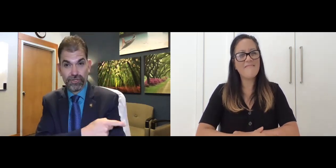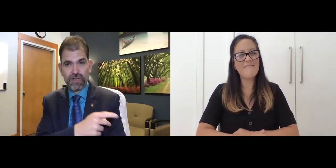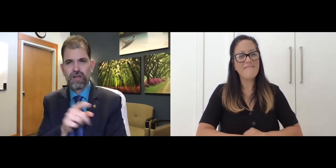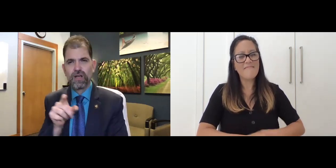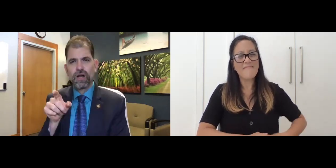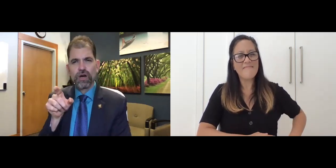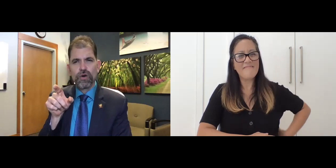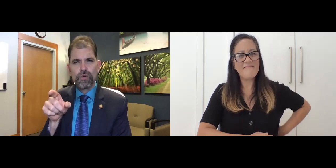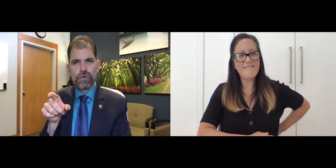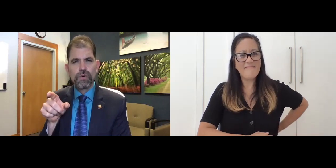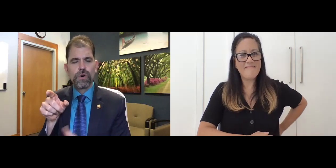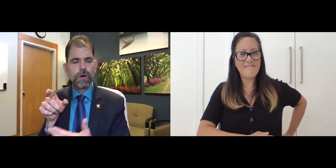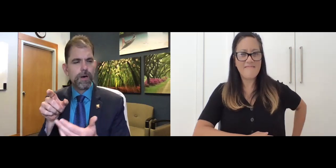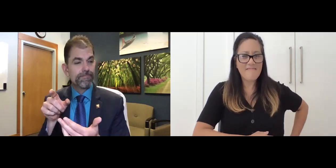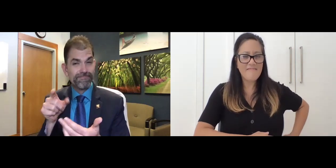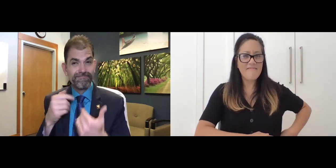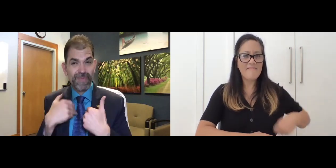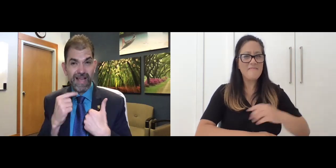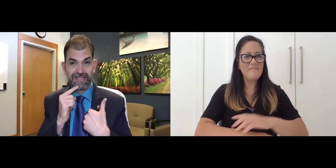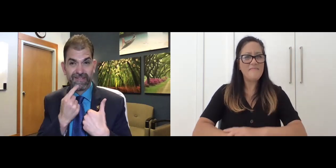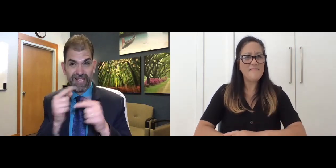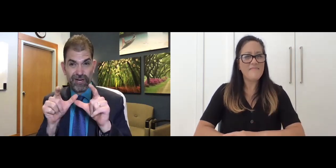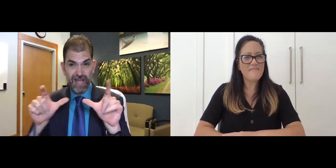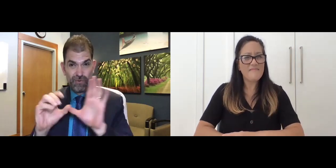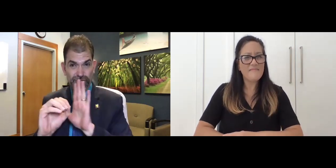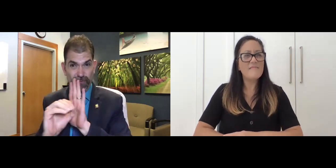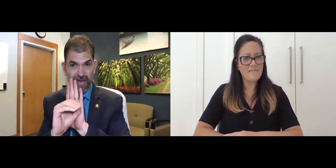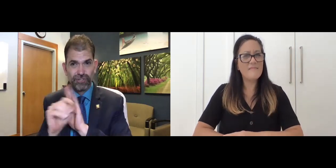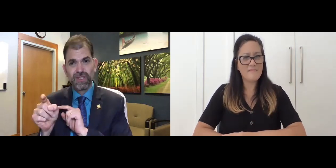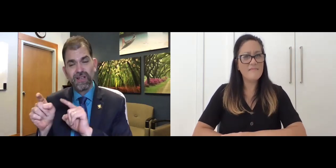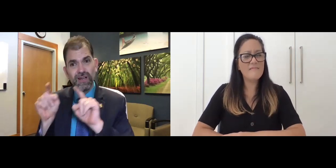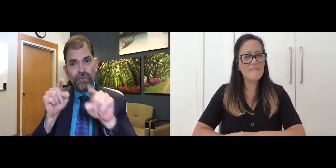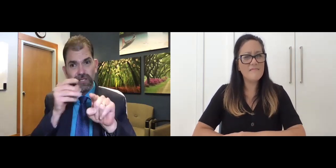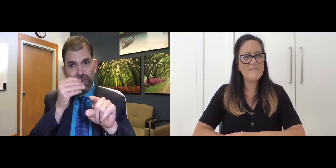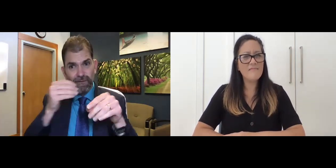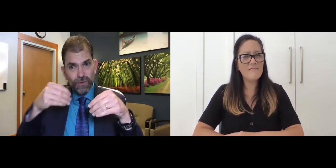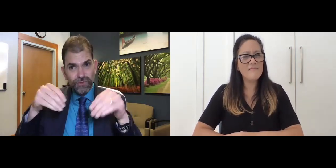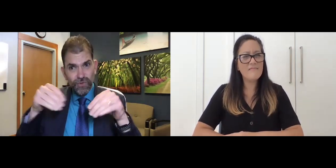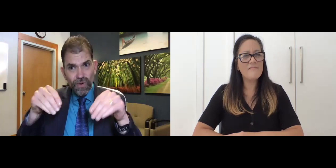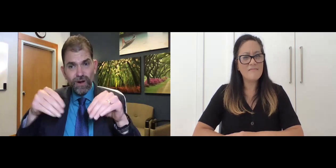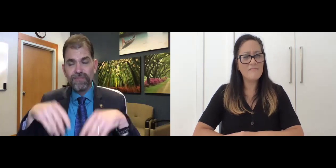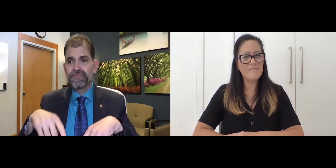I remember I had one patient who had severe language deprivation and